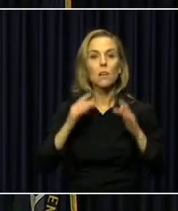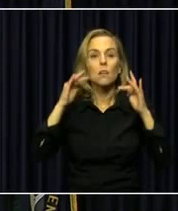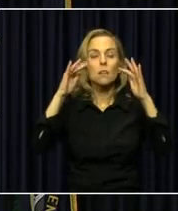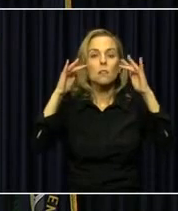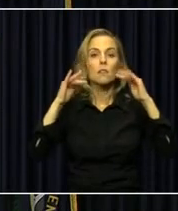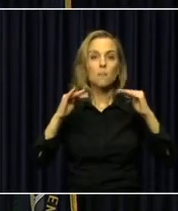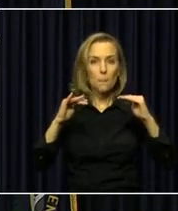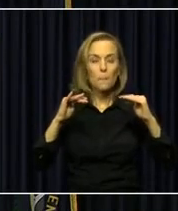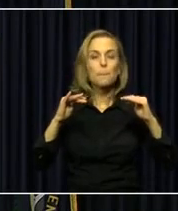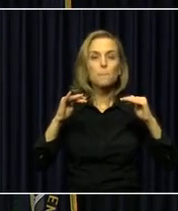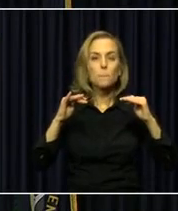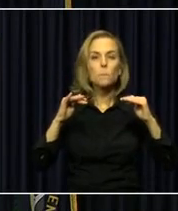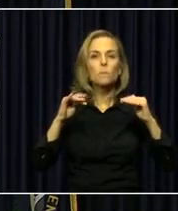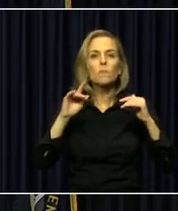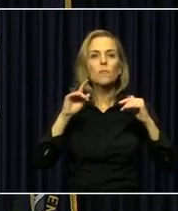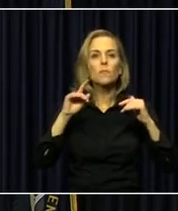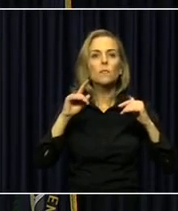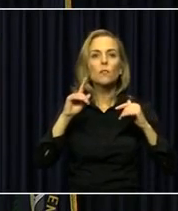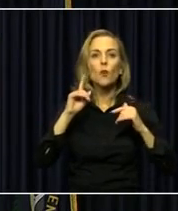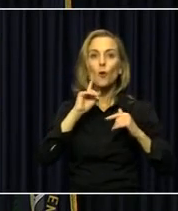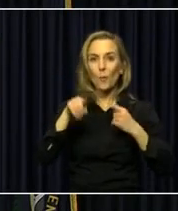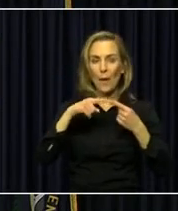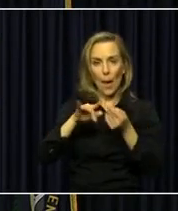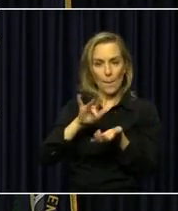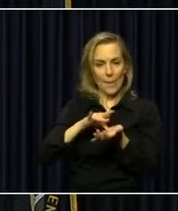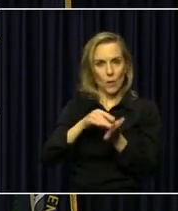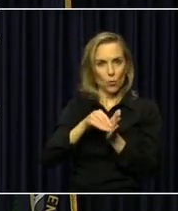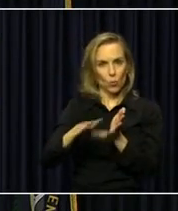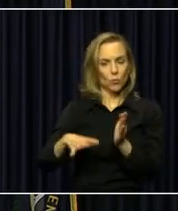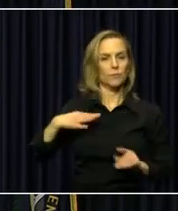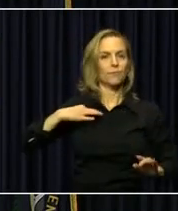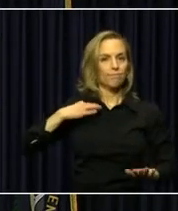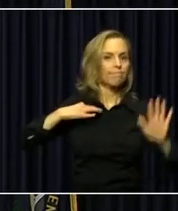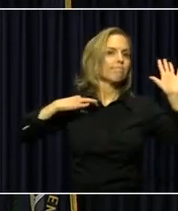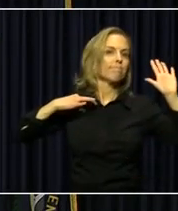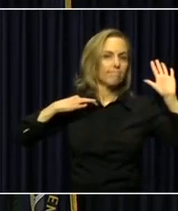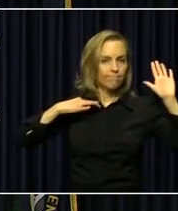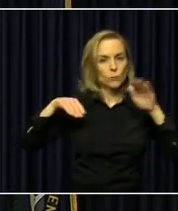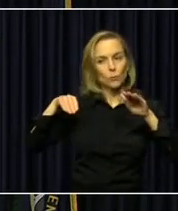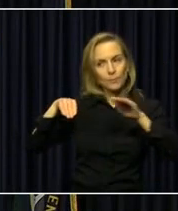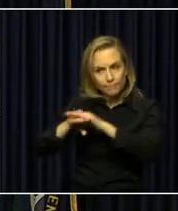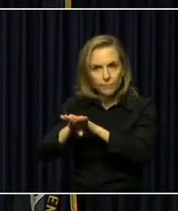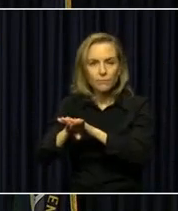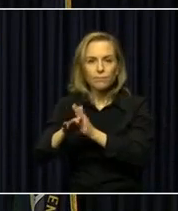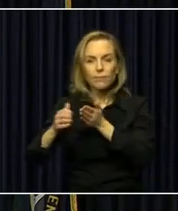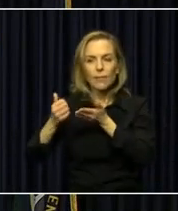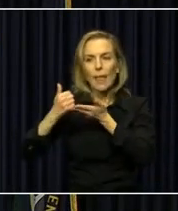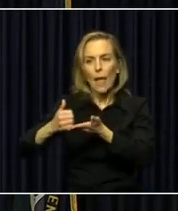AND THEY'VE LOOKED AT WHAT ARE THE UNIQUE FEATURES OF THESE